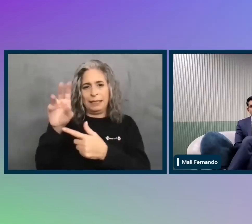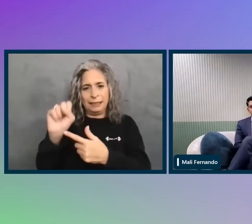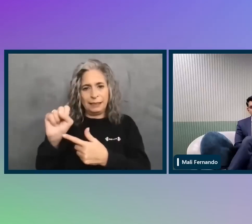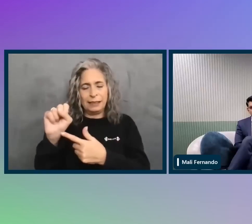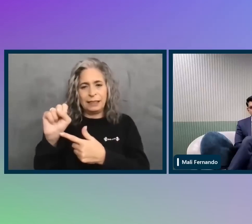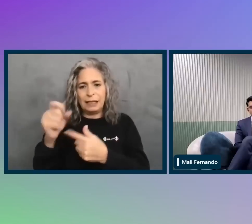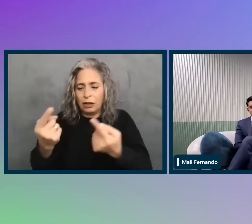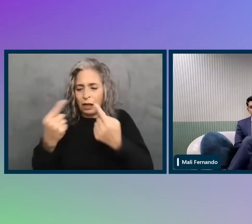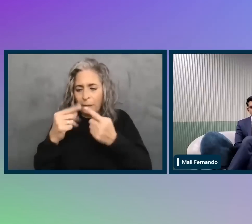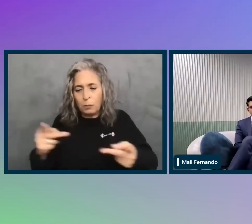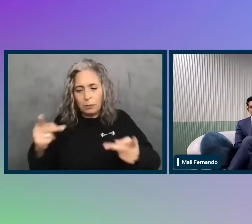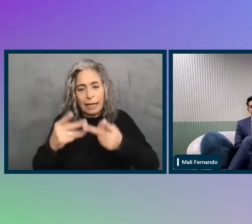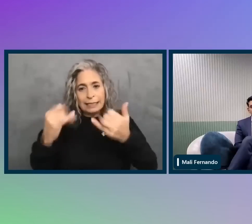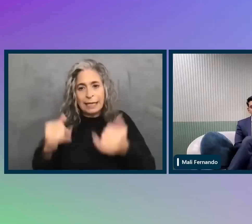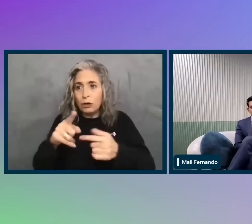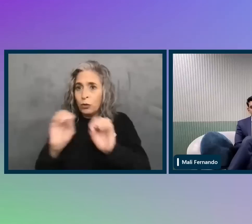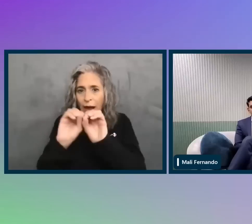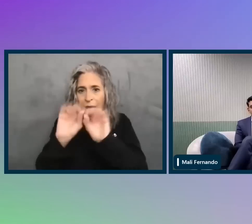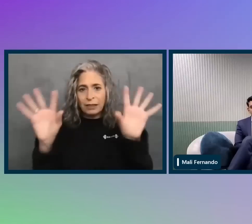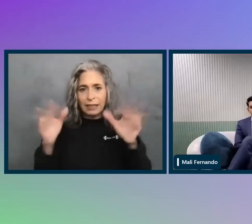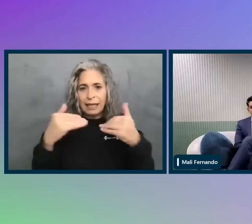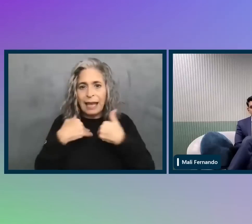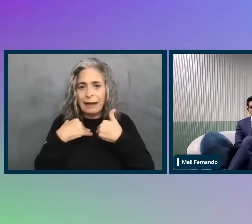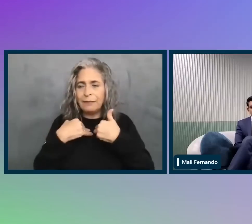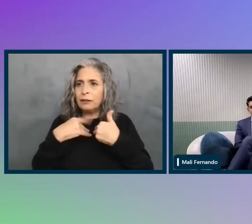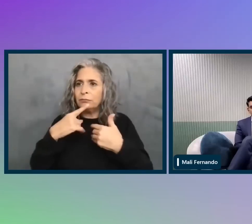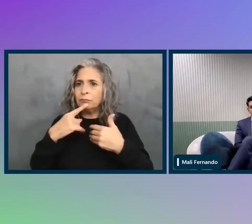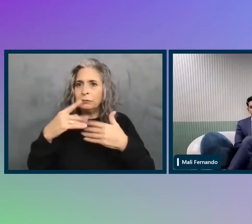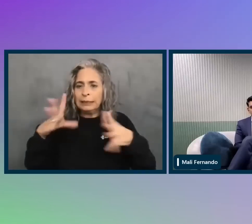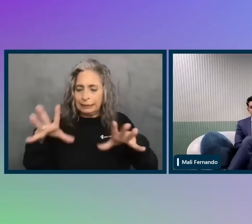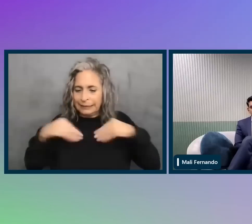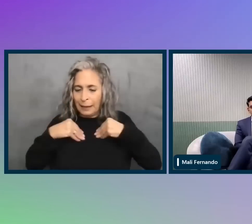where you've obviously got the buy-in from top executives,